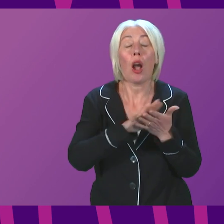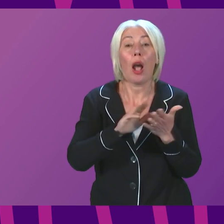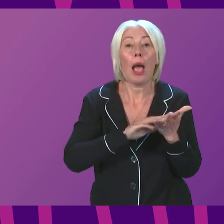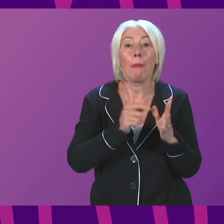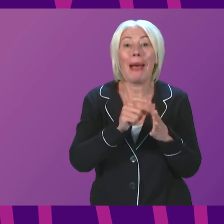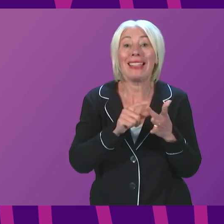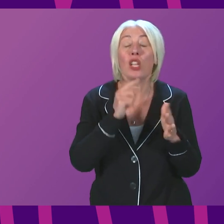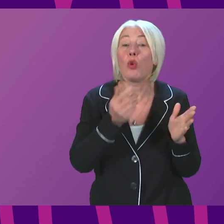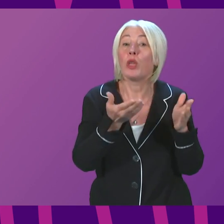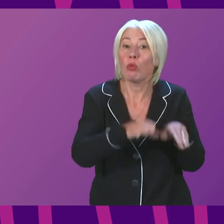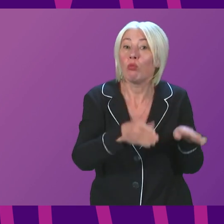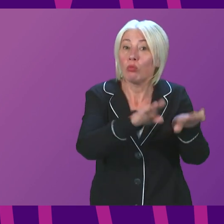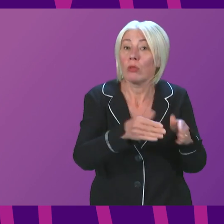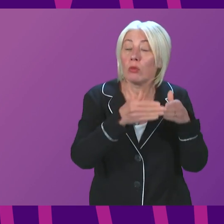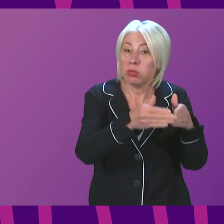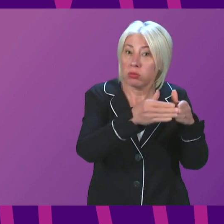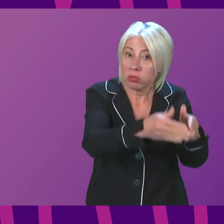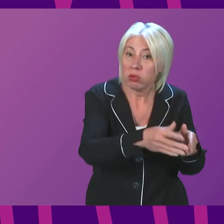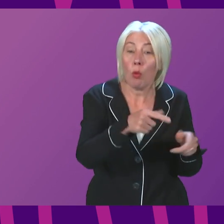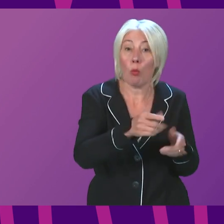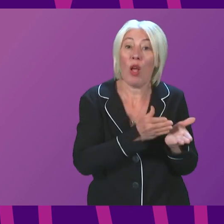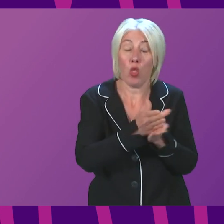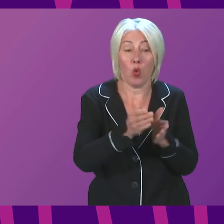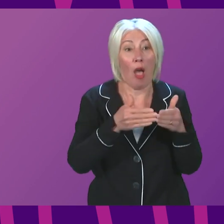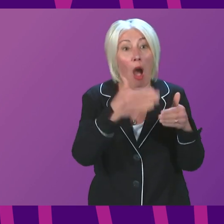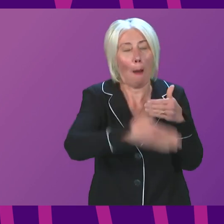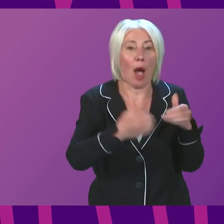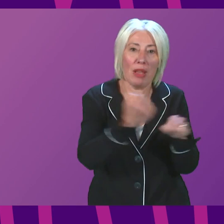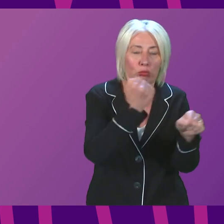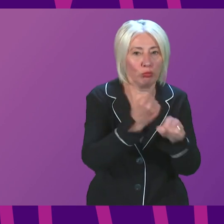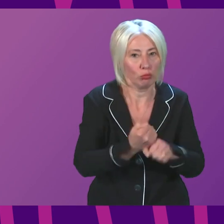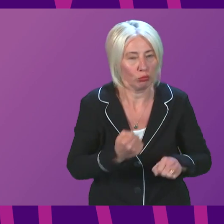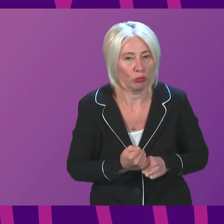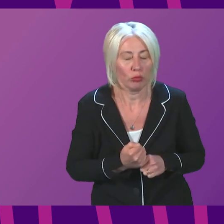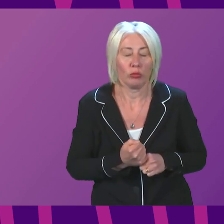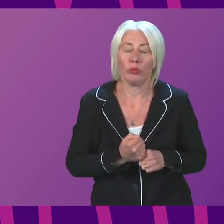Given that there are still a great many unknowns and unresolved issues, what consideration